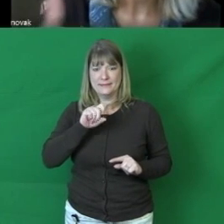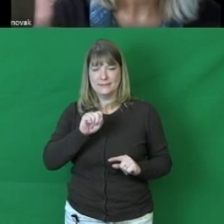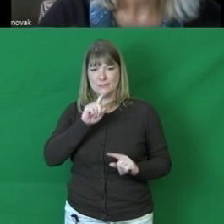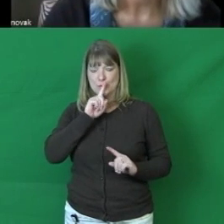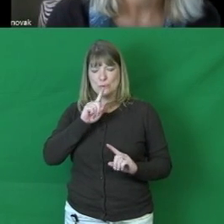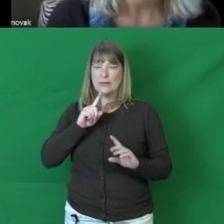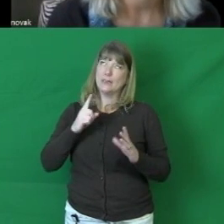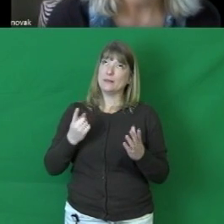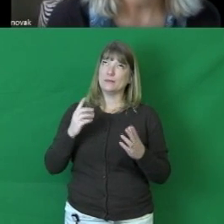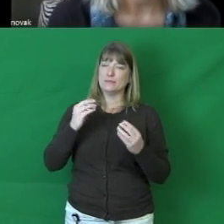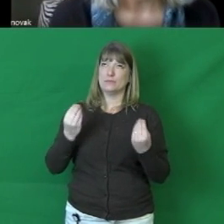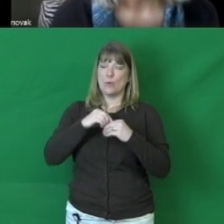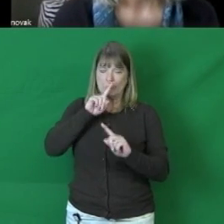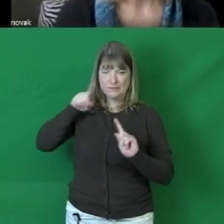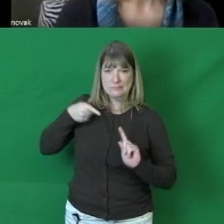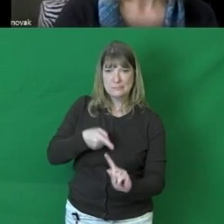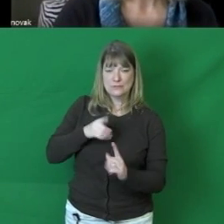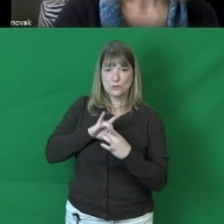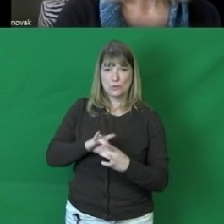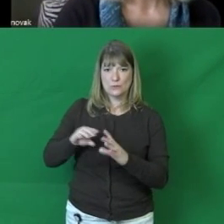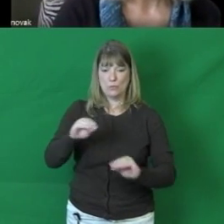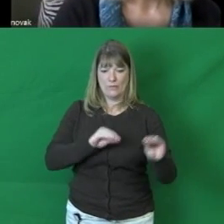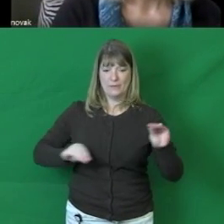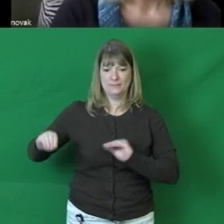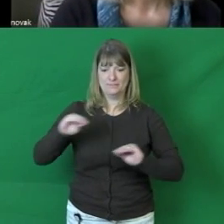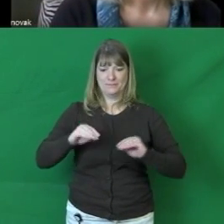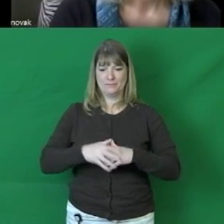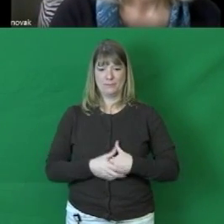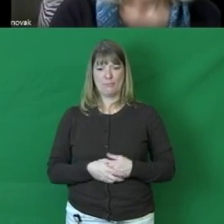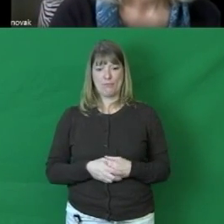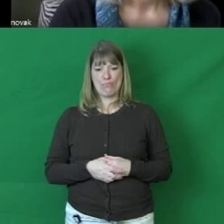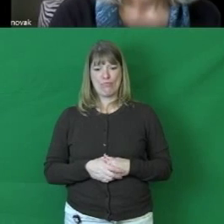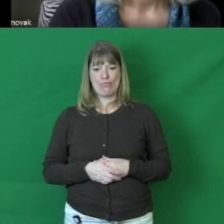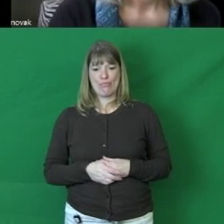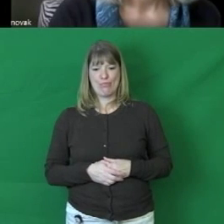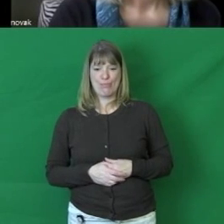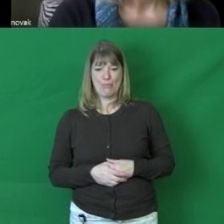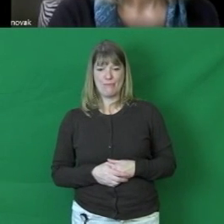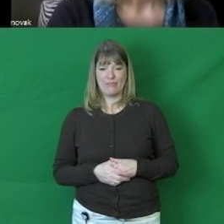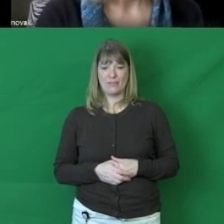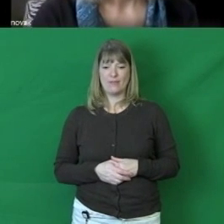geared towards movement in sign.